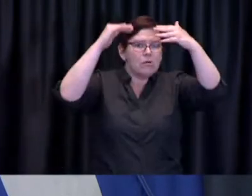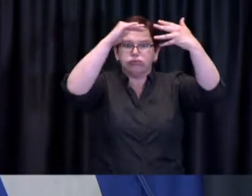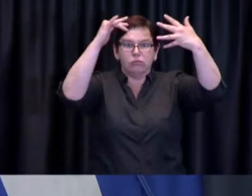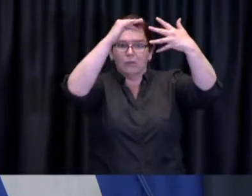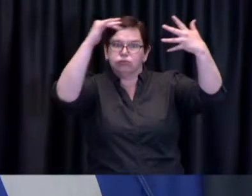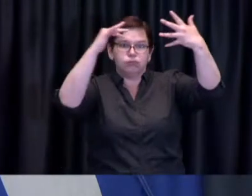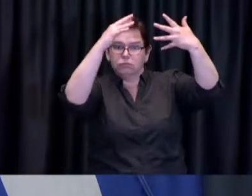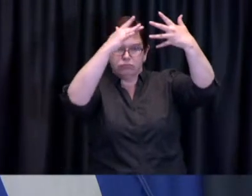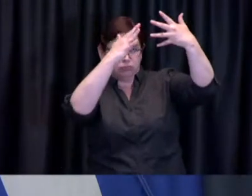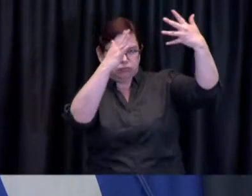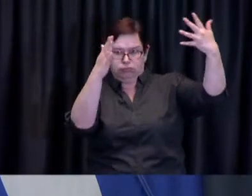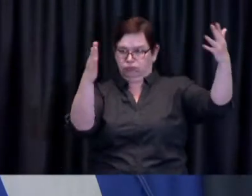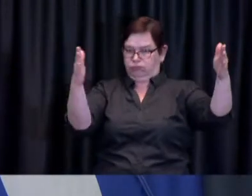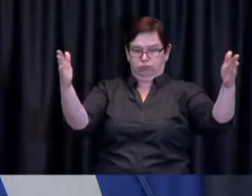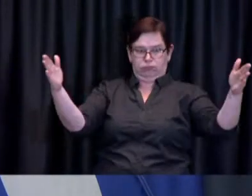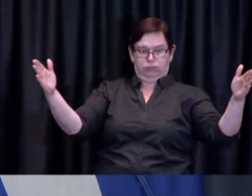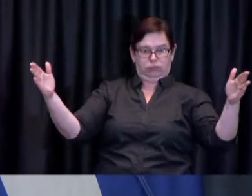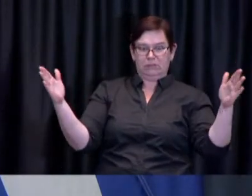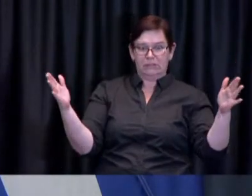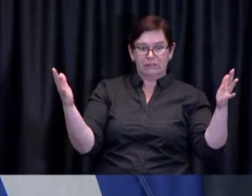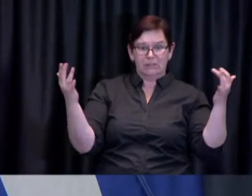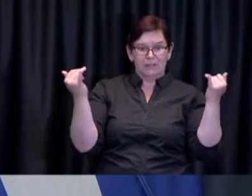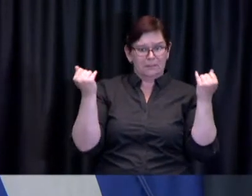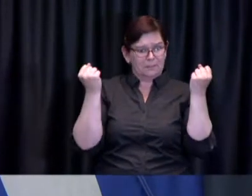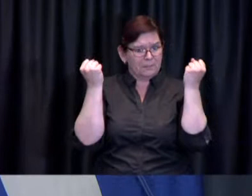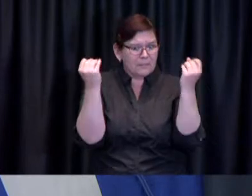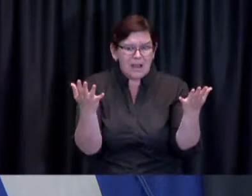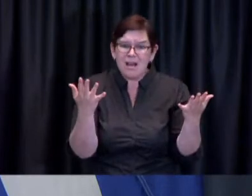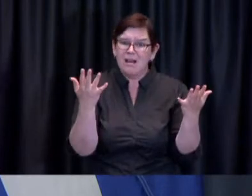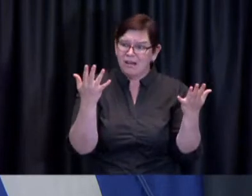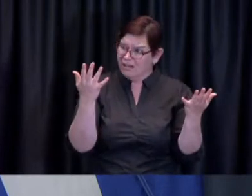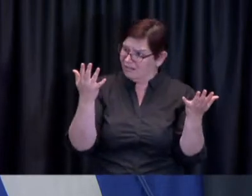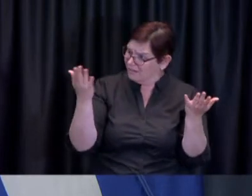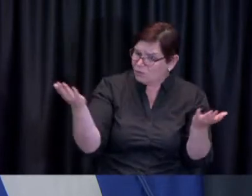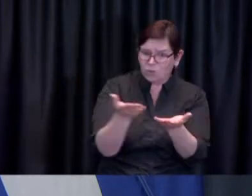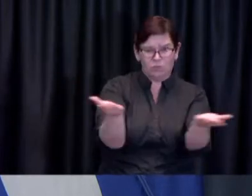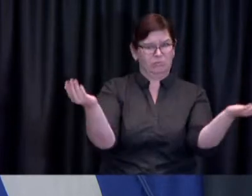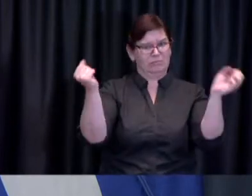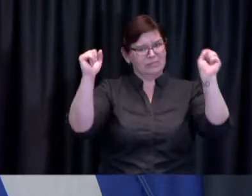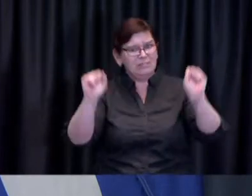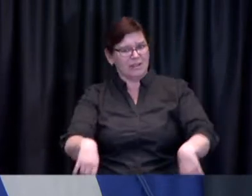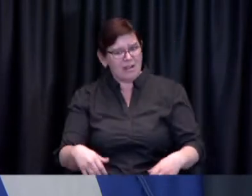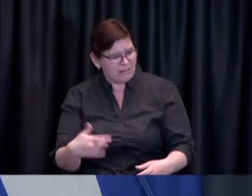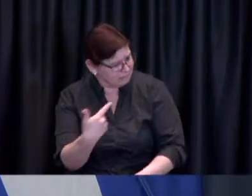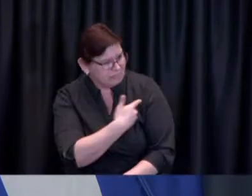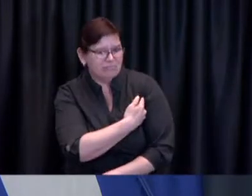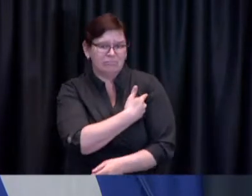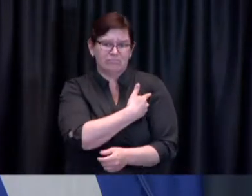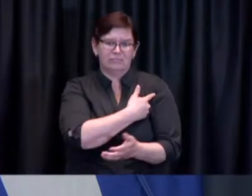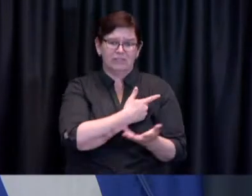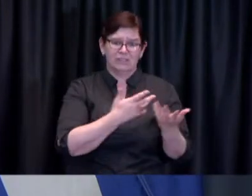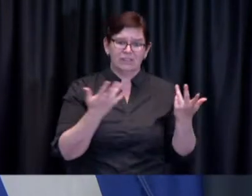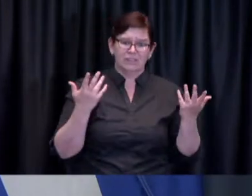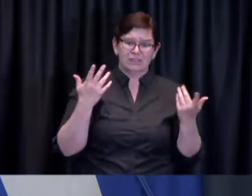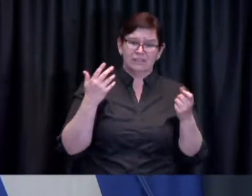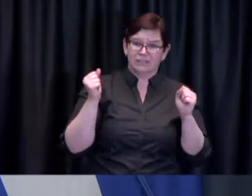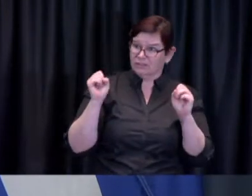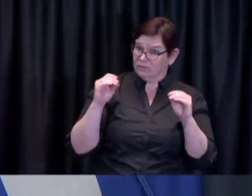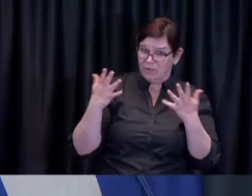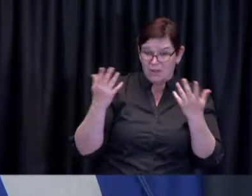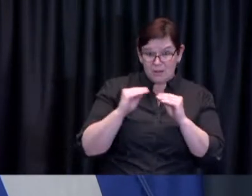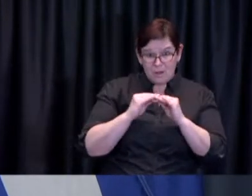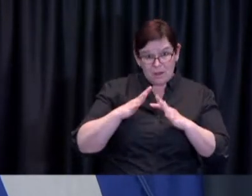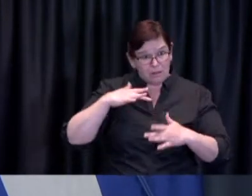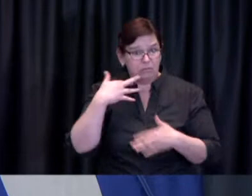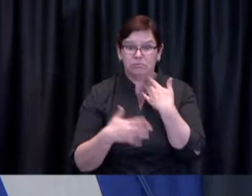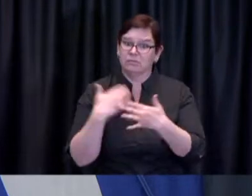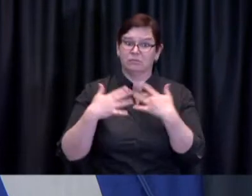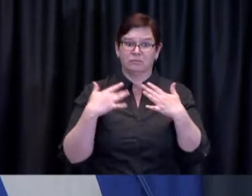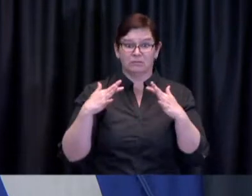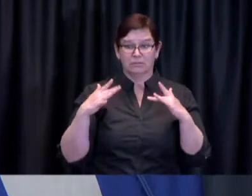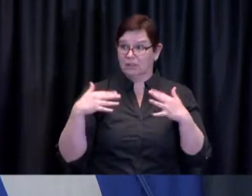with their first vaccination this increased access also creates a significant number of people all